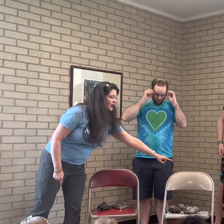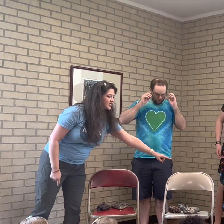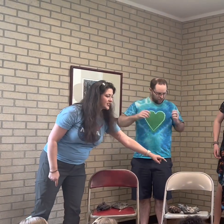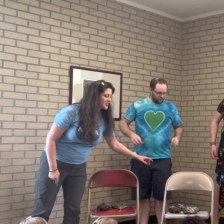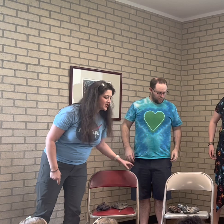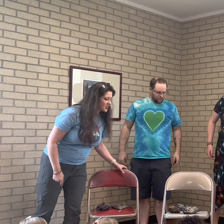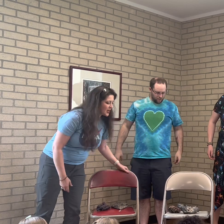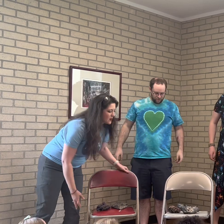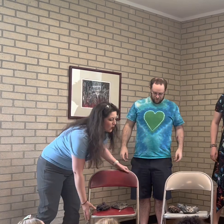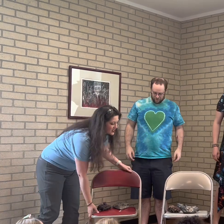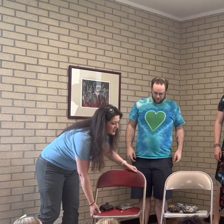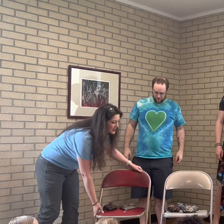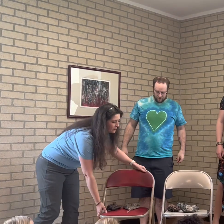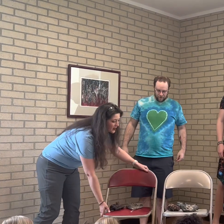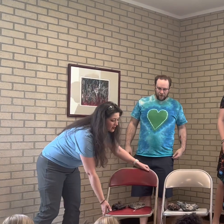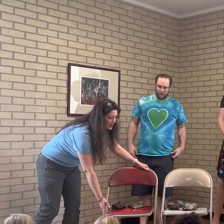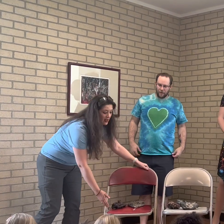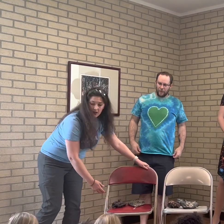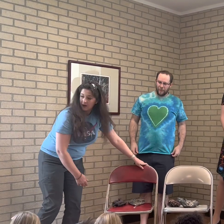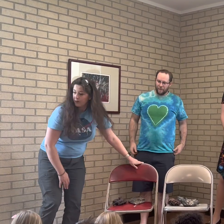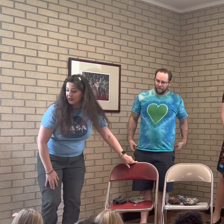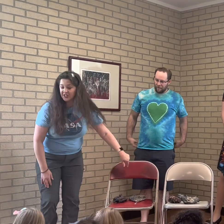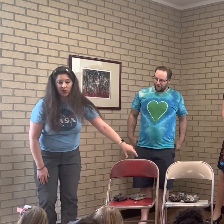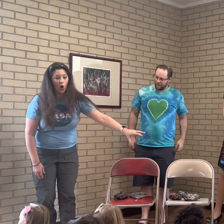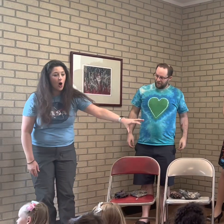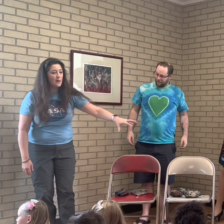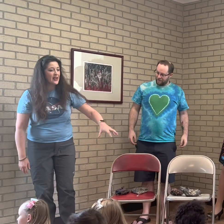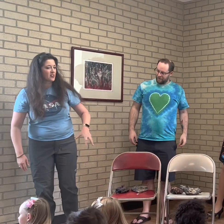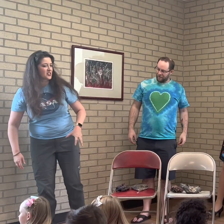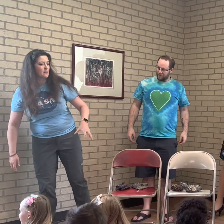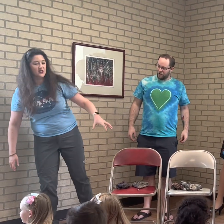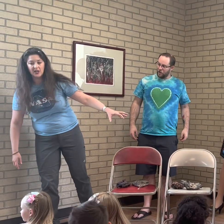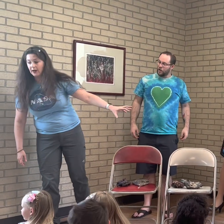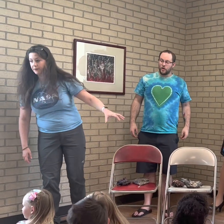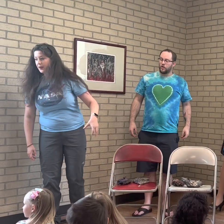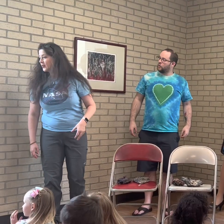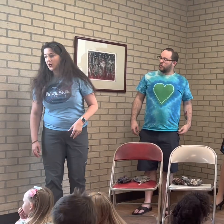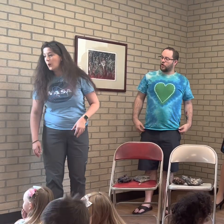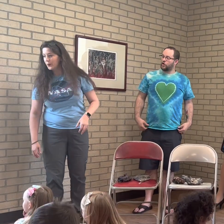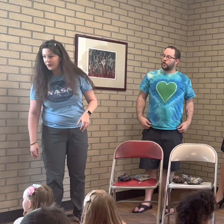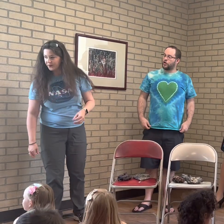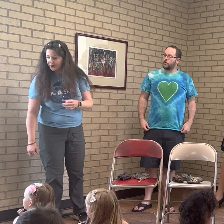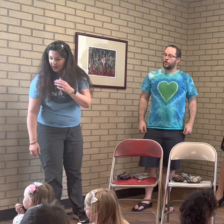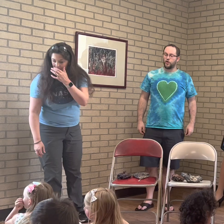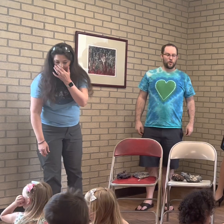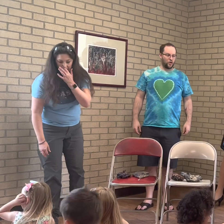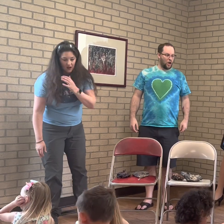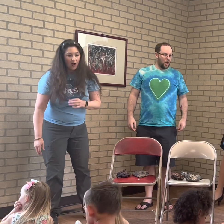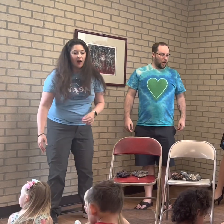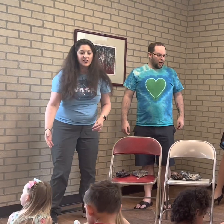out what's the same and what's different because these are all named the same stuff. Audience: Do I get to keep these? Dr. Shannon: Nope. All